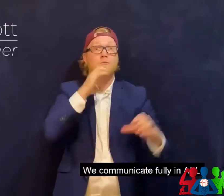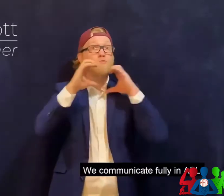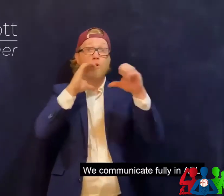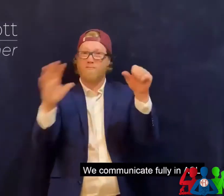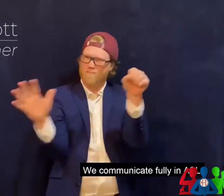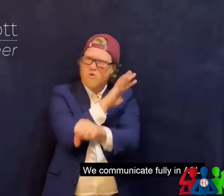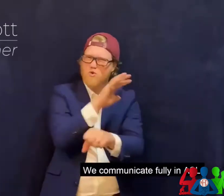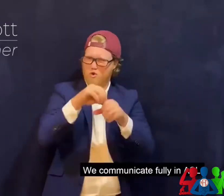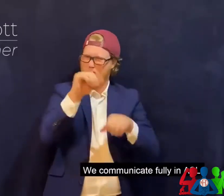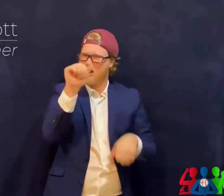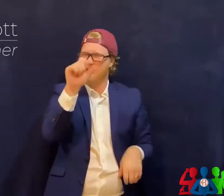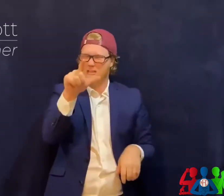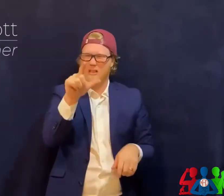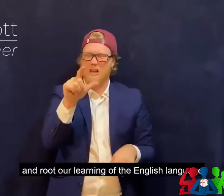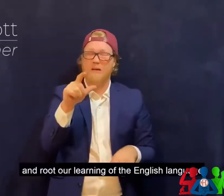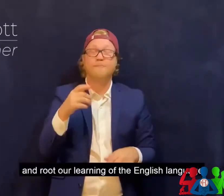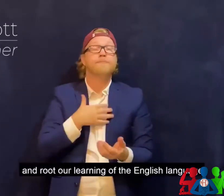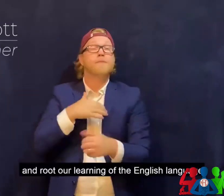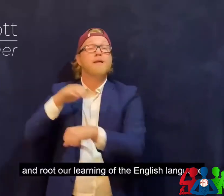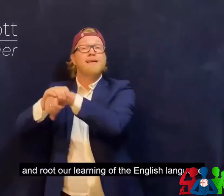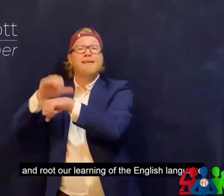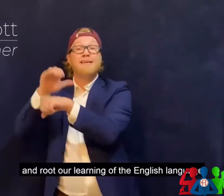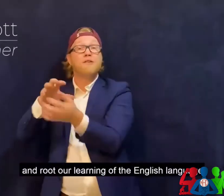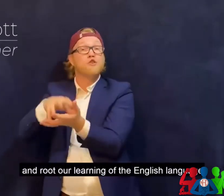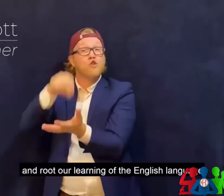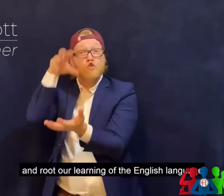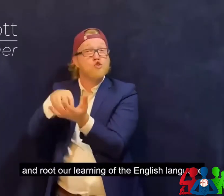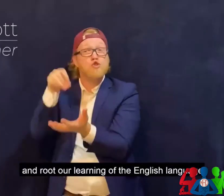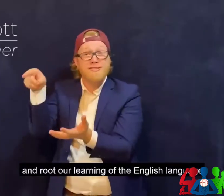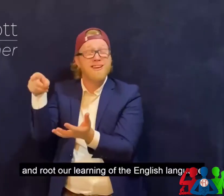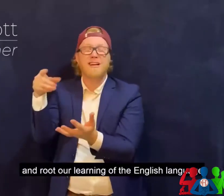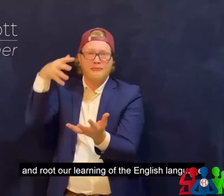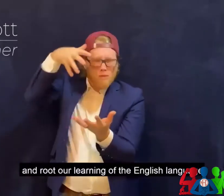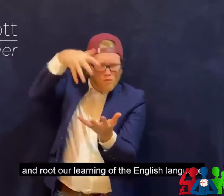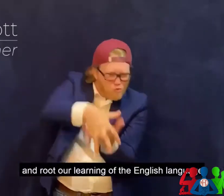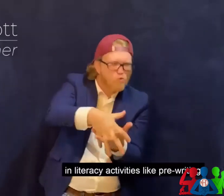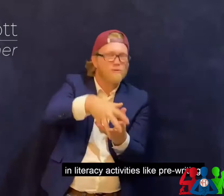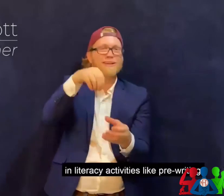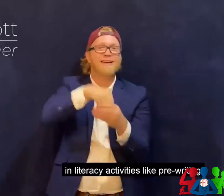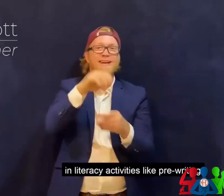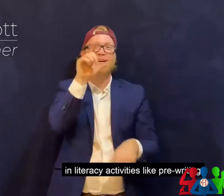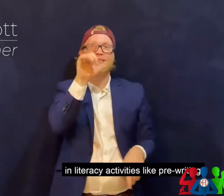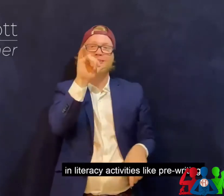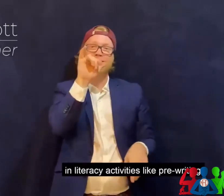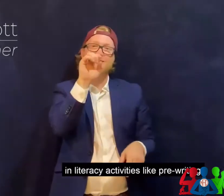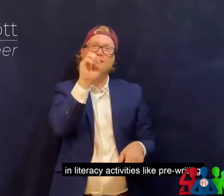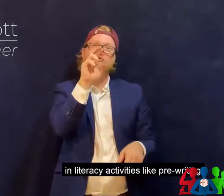We communicate fully in ASL and root our learning in the English language